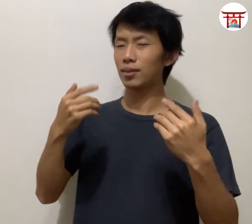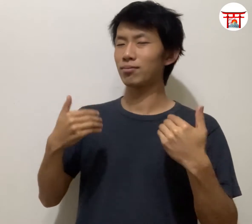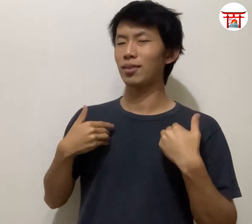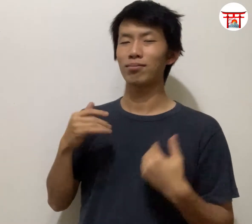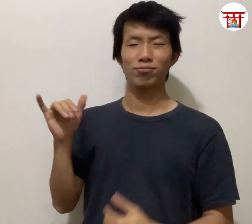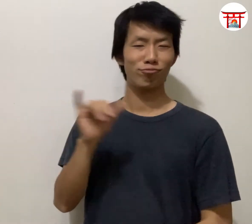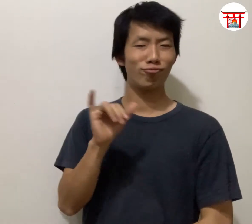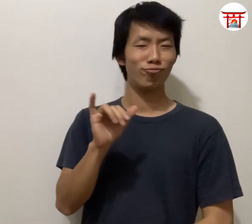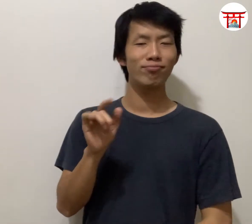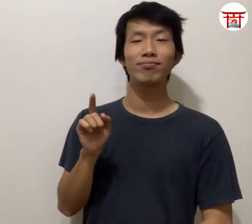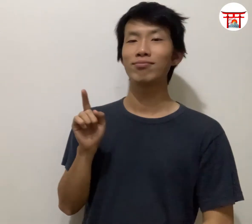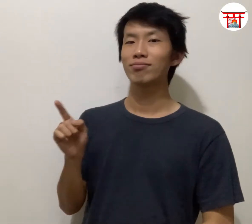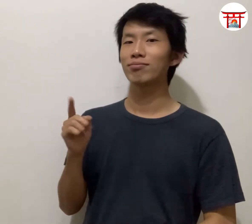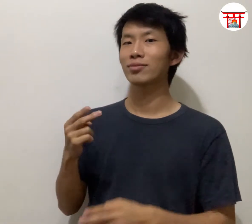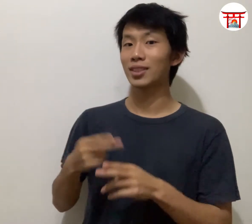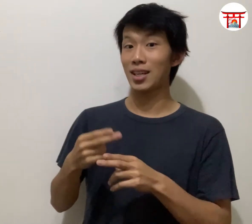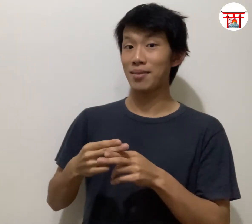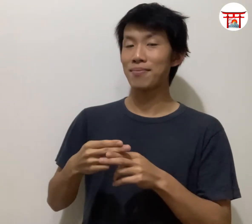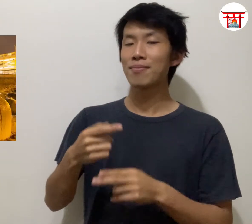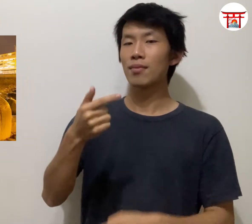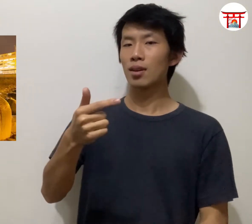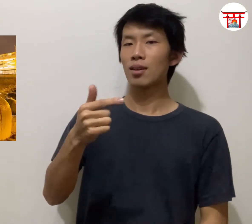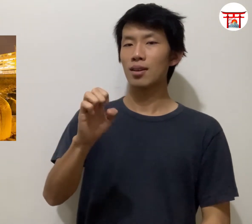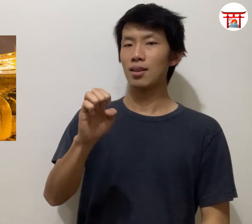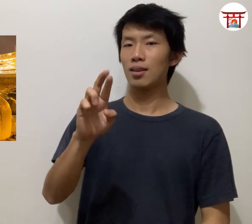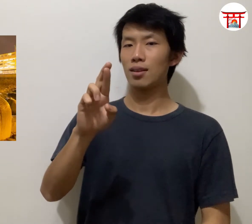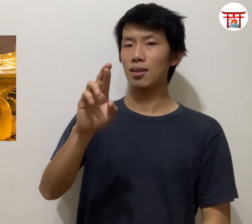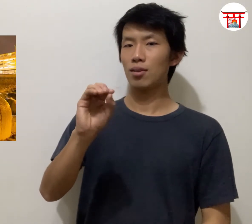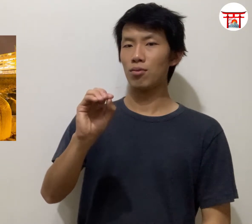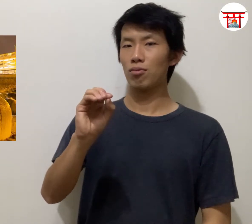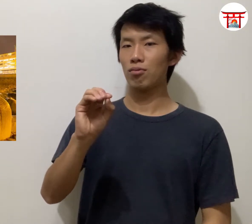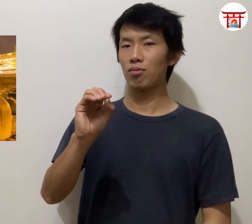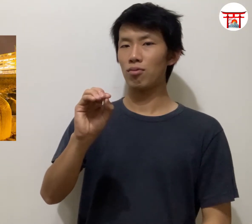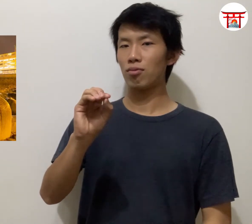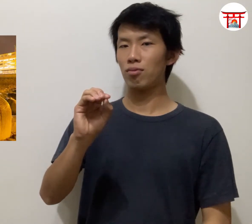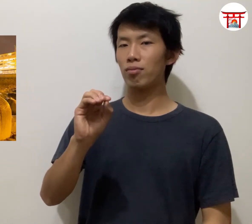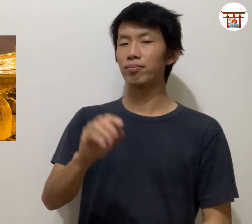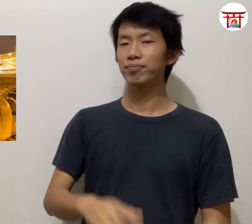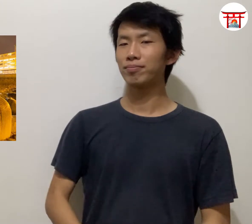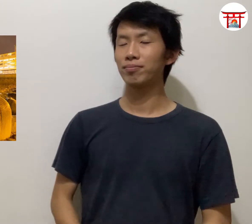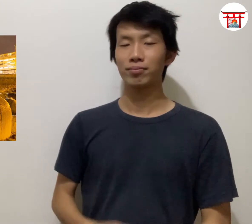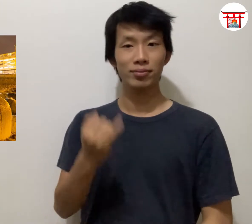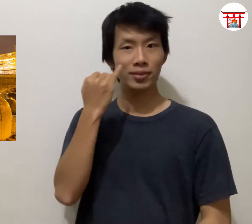Gero is a famous spot for onsen!